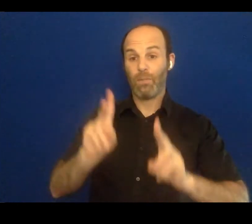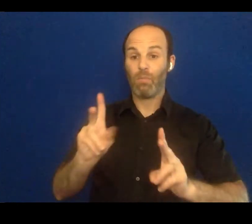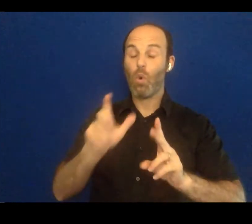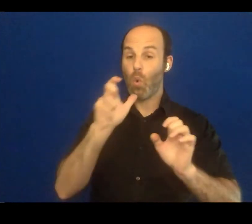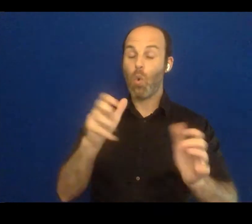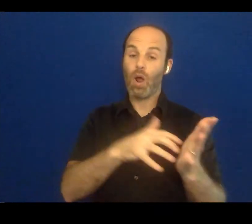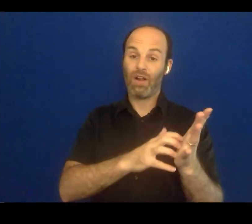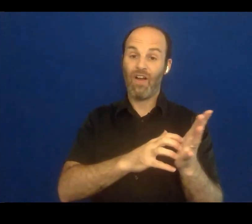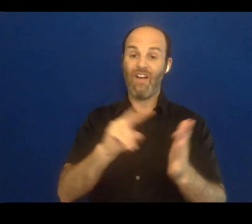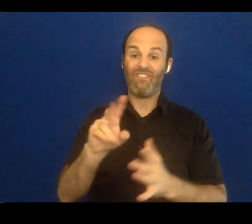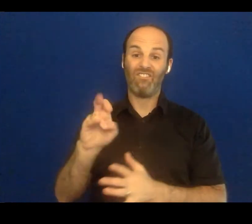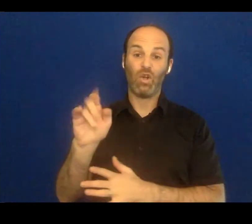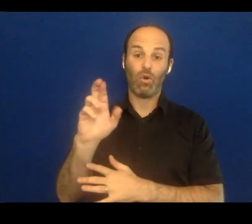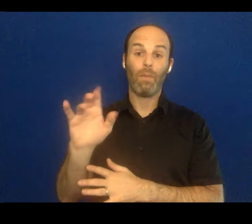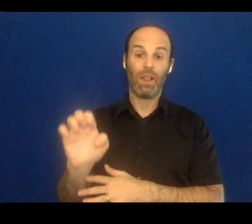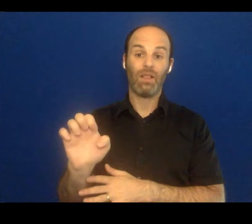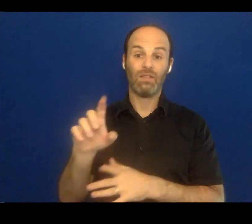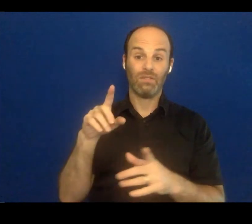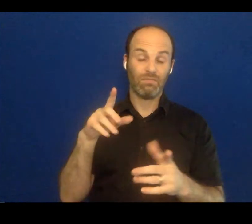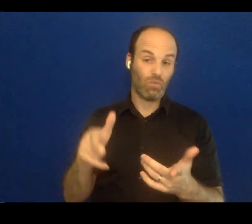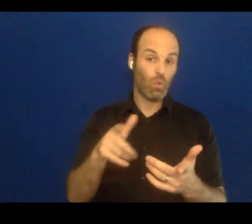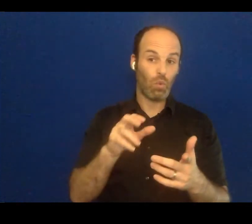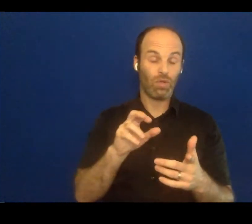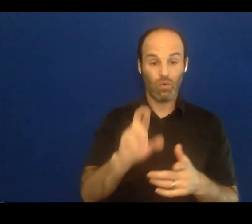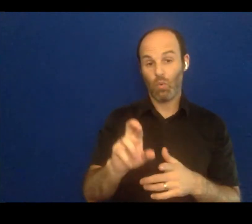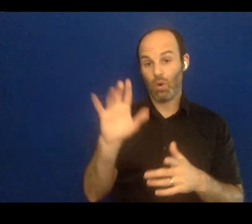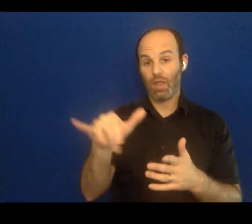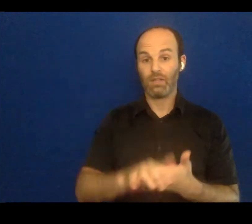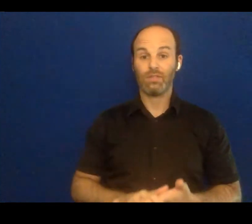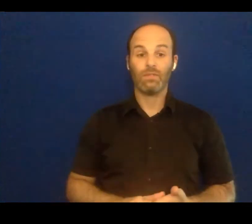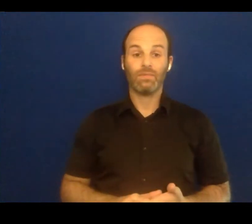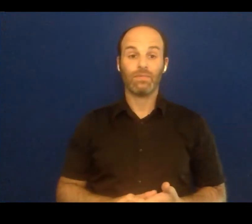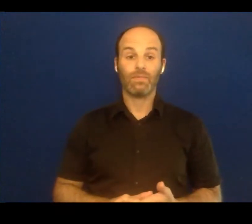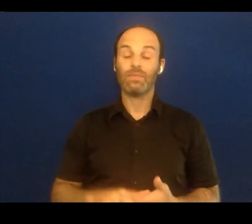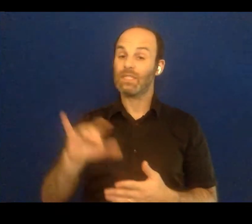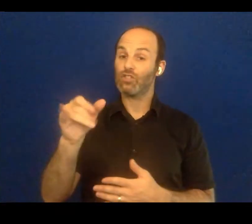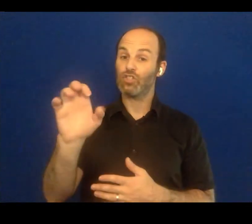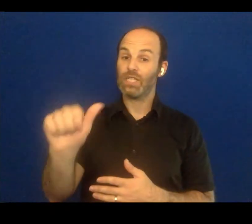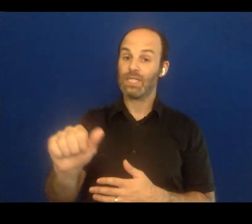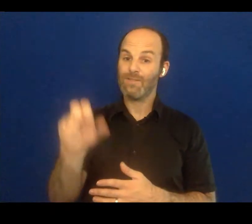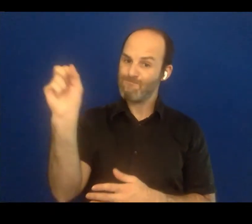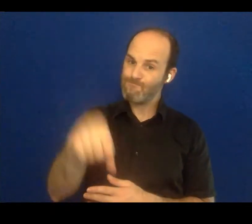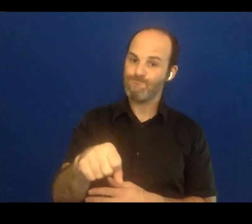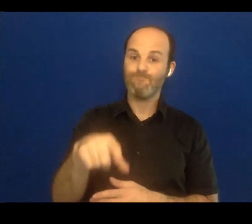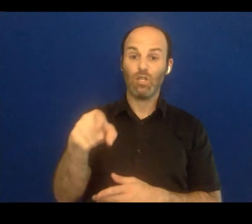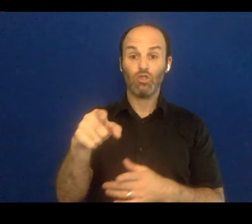ACCESSIBLE TO THEM. ABSOLUTELY. AND DO EITHER OF YOU HAVE